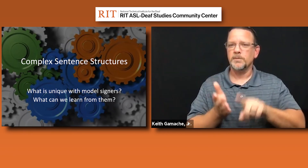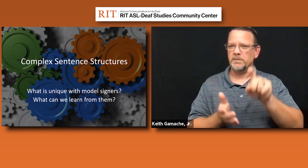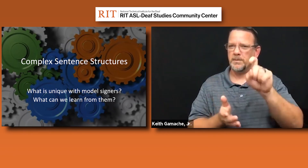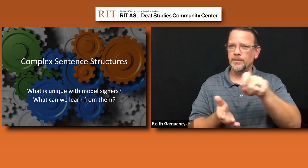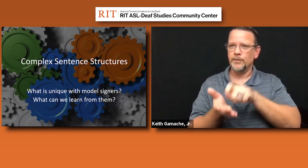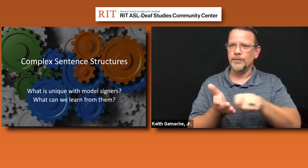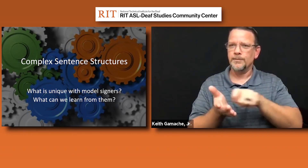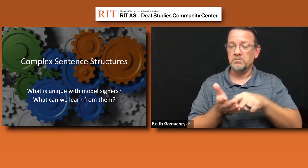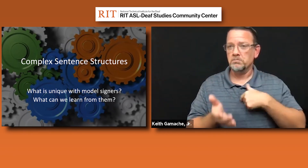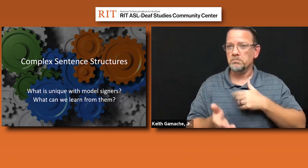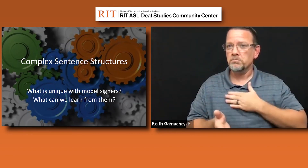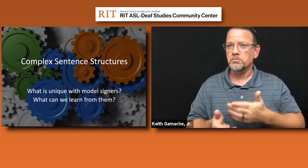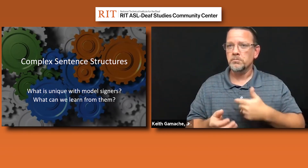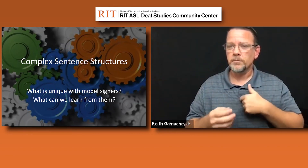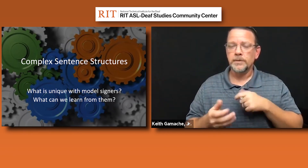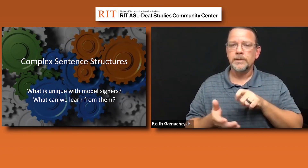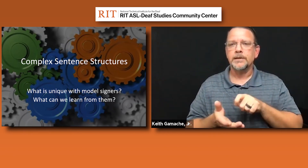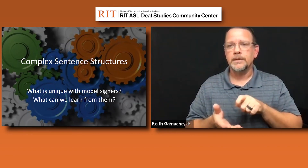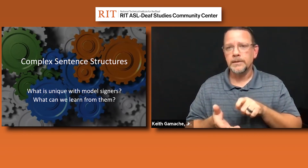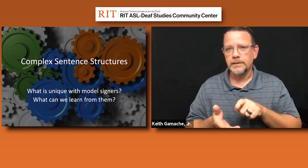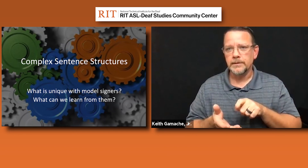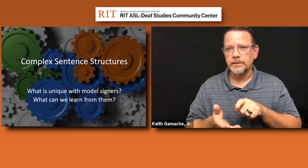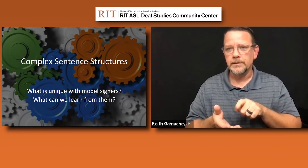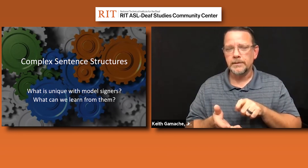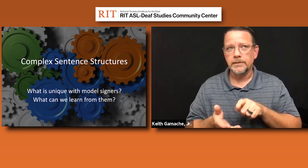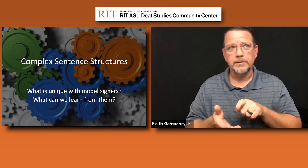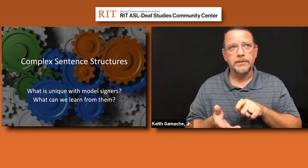One, is that most research is written in English.